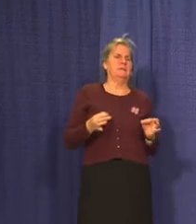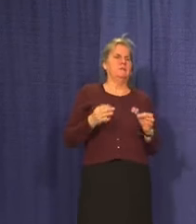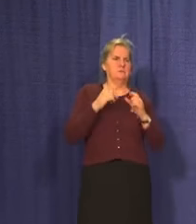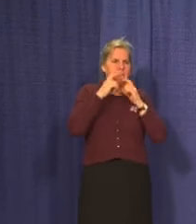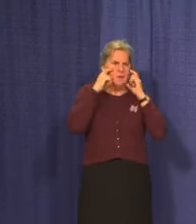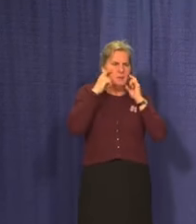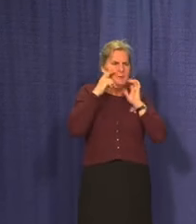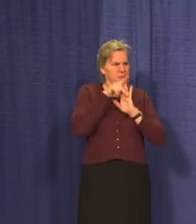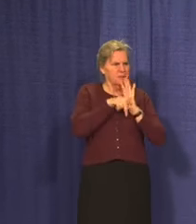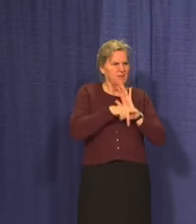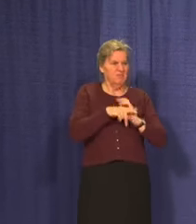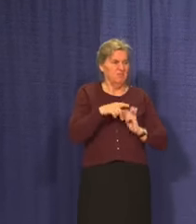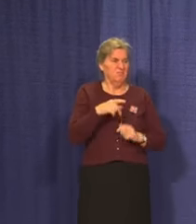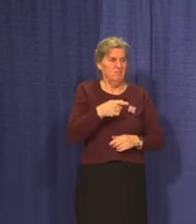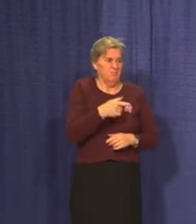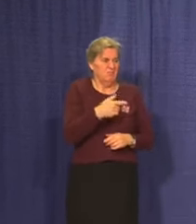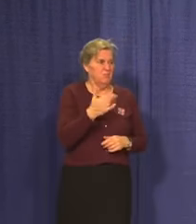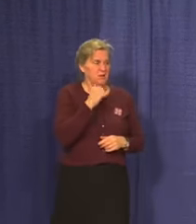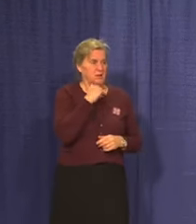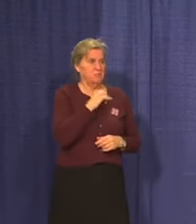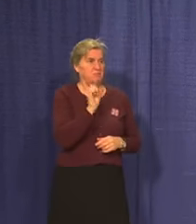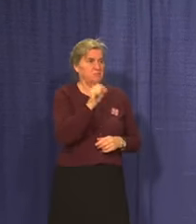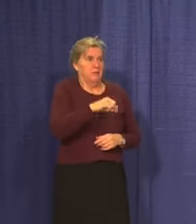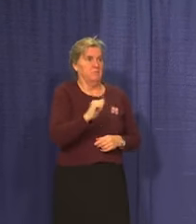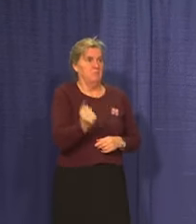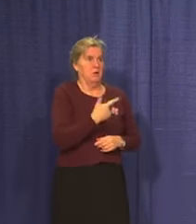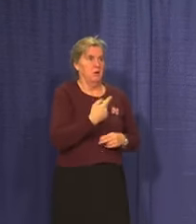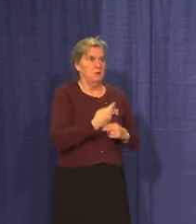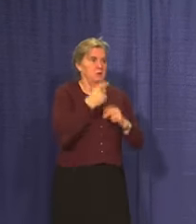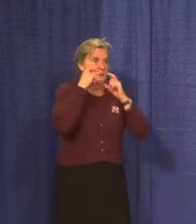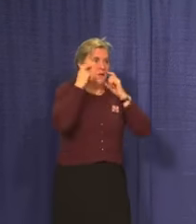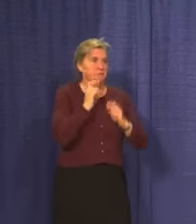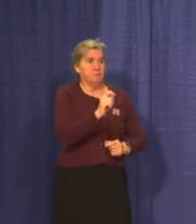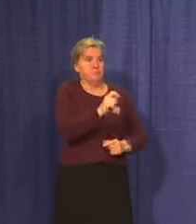WOULDN'T IT JUST BE EASY ENOUGH TO SAY, YES, EVERYONE WEAR A MASK.